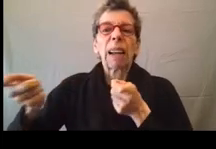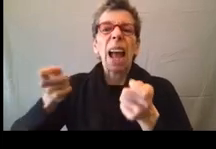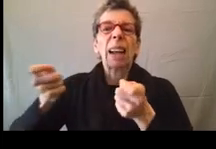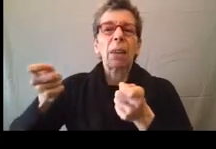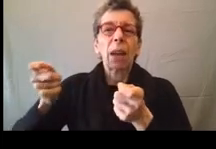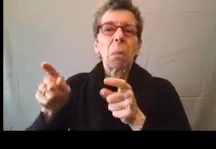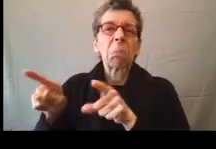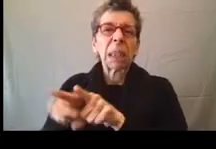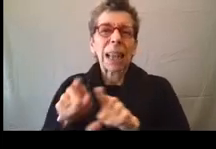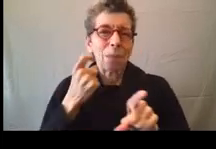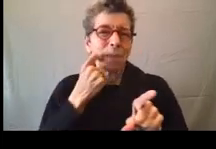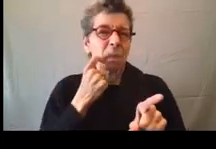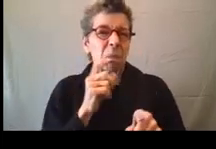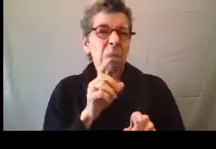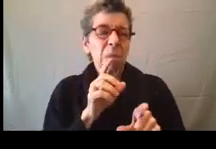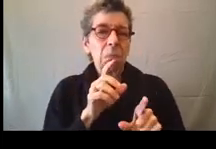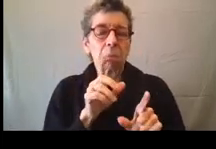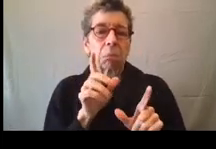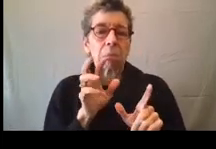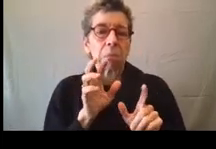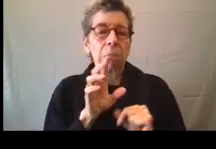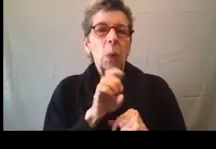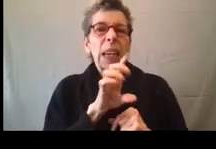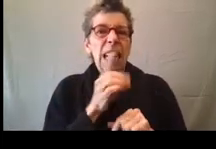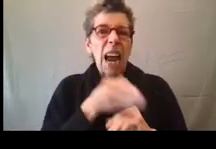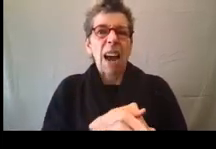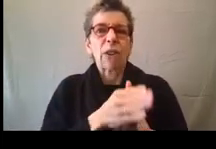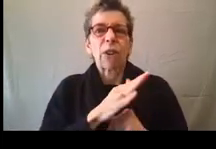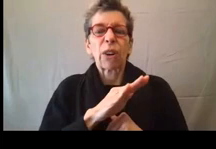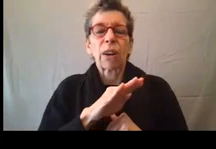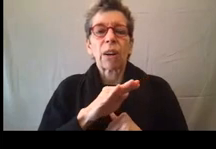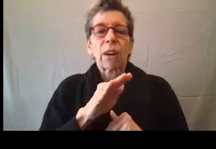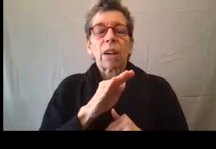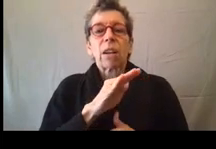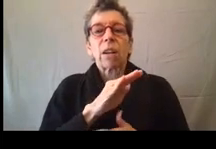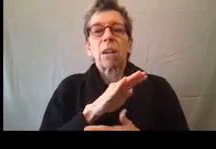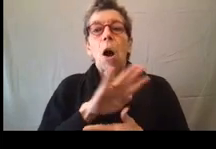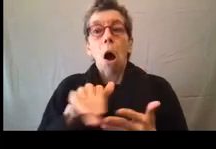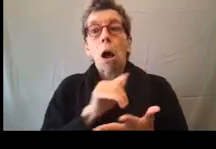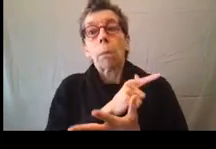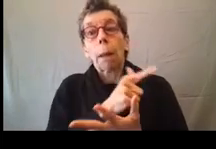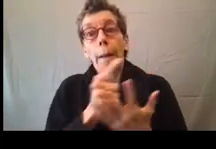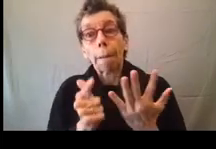presentation once all of the five research presentations are completed. To start us off,